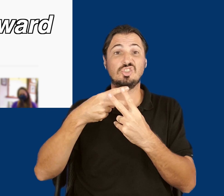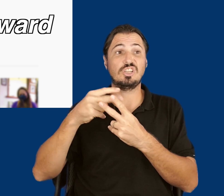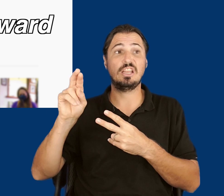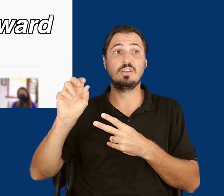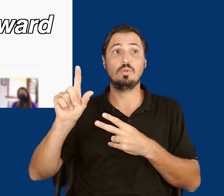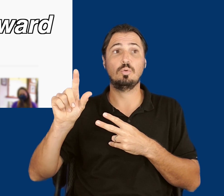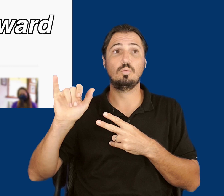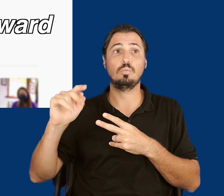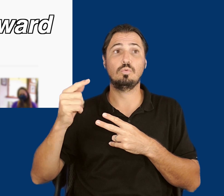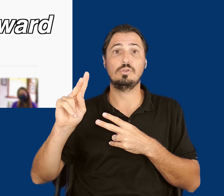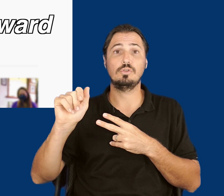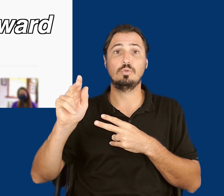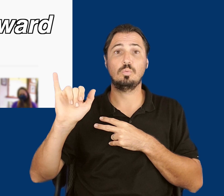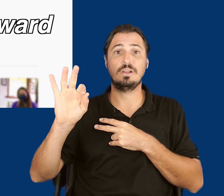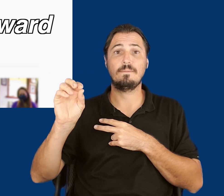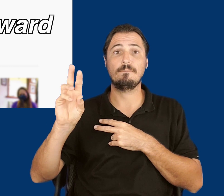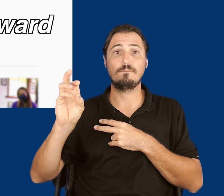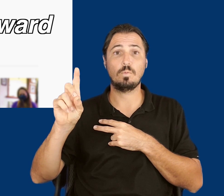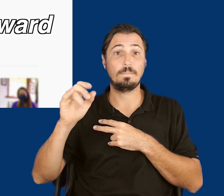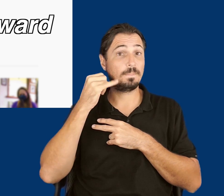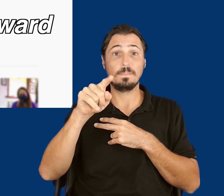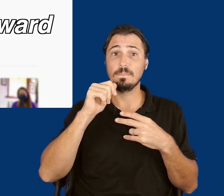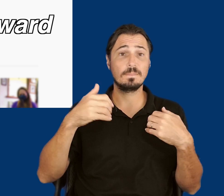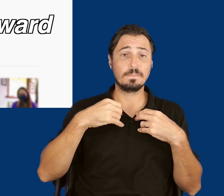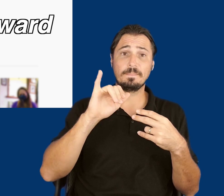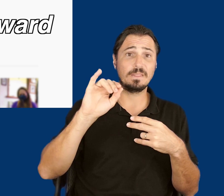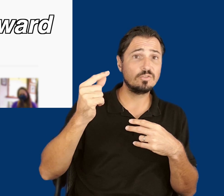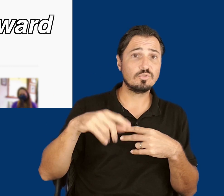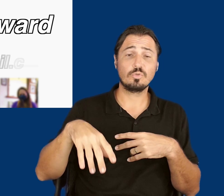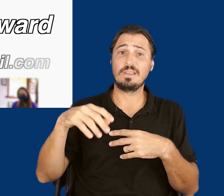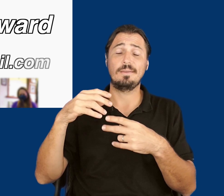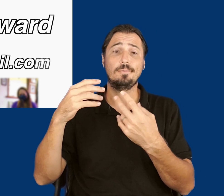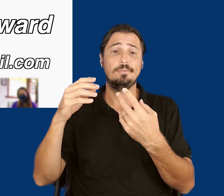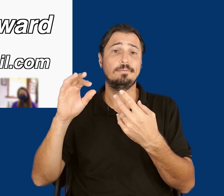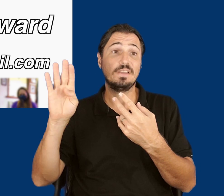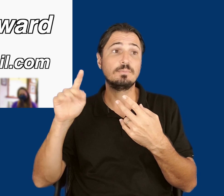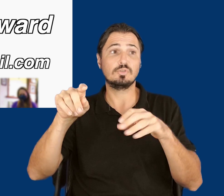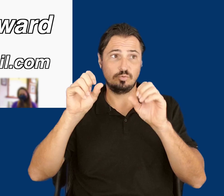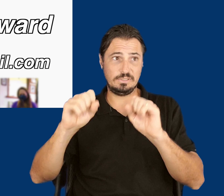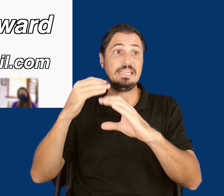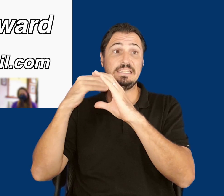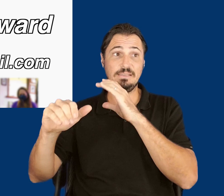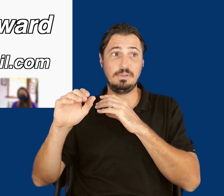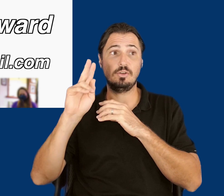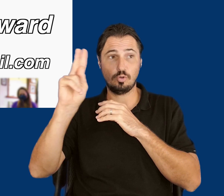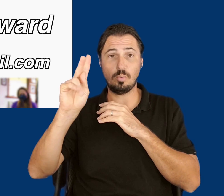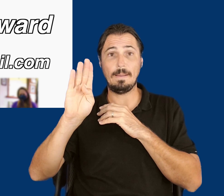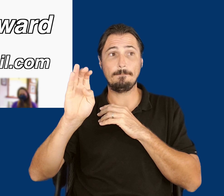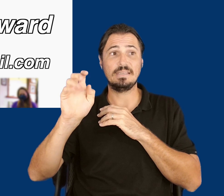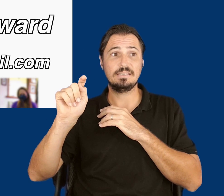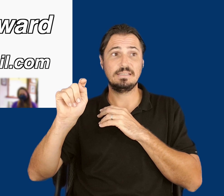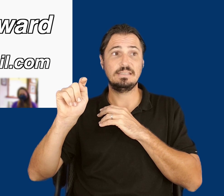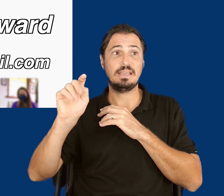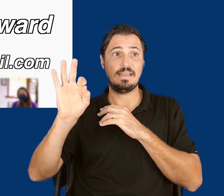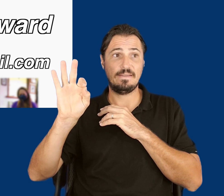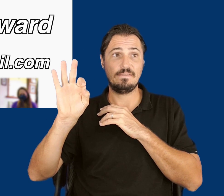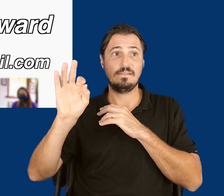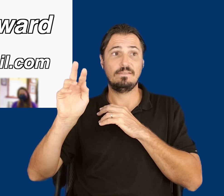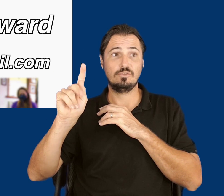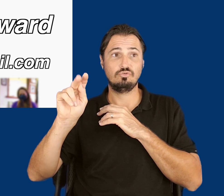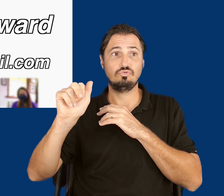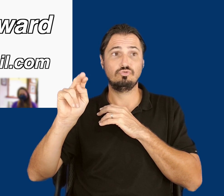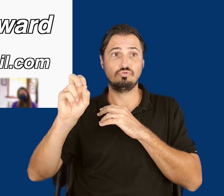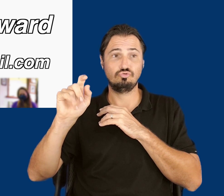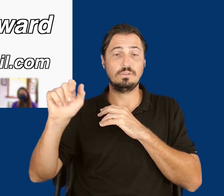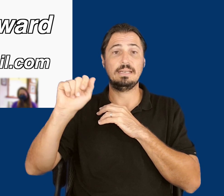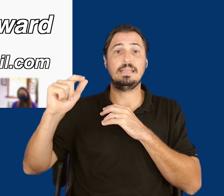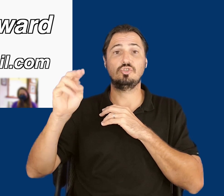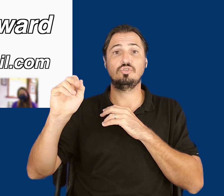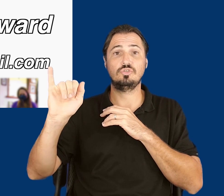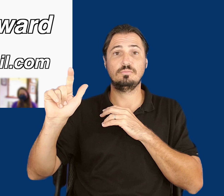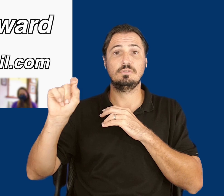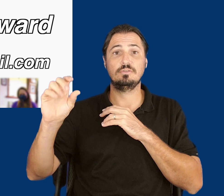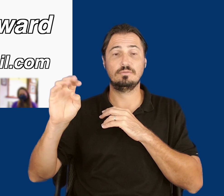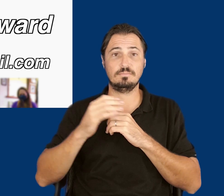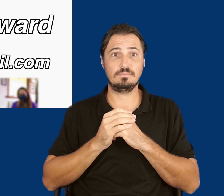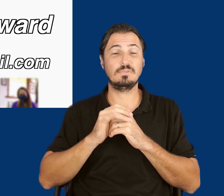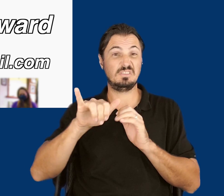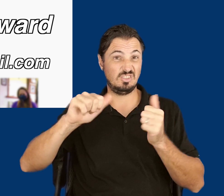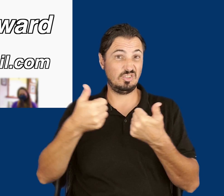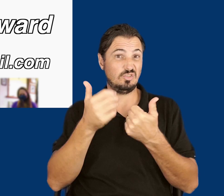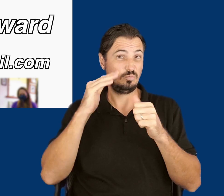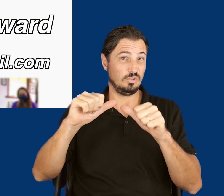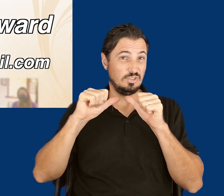If you don’t have Instagram or Facebook, forward your ideas via email to kauaiBETFtransit@gmail.com. The challenge continues through November 30